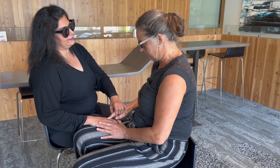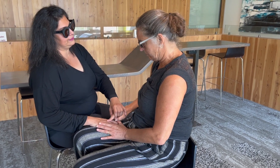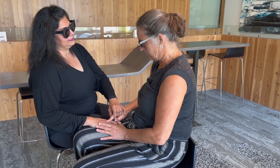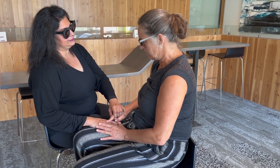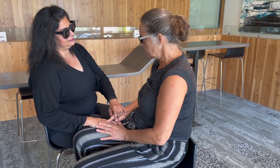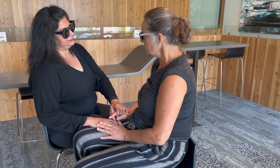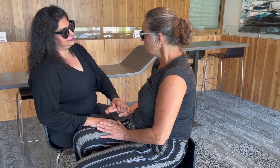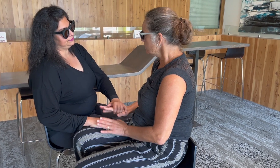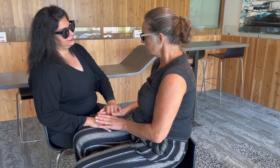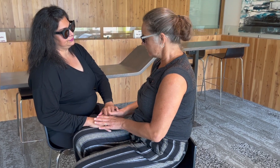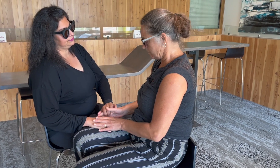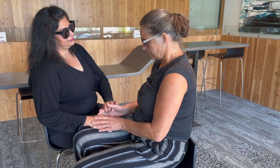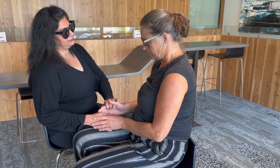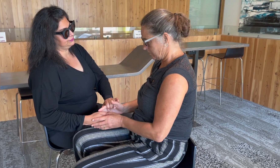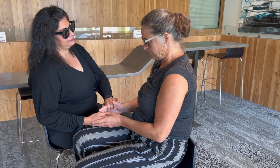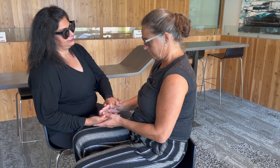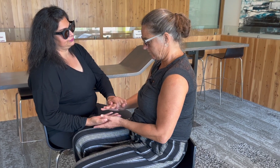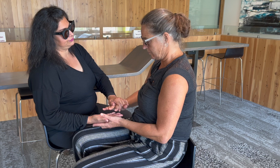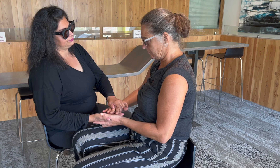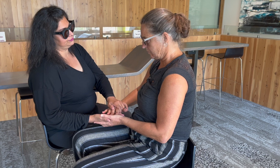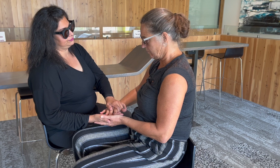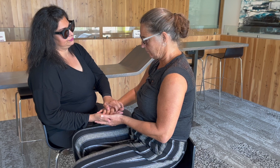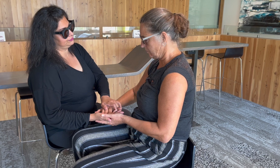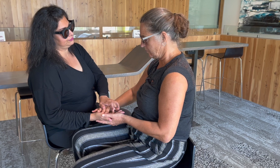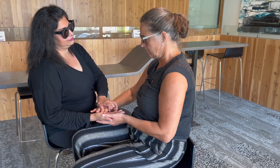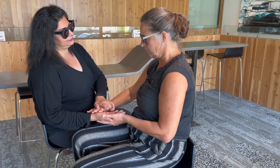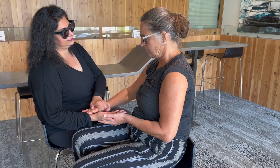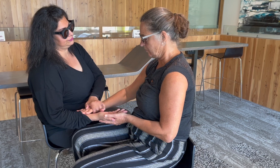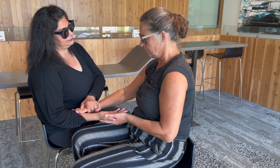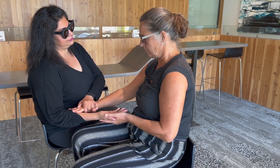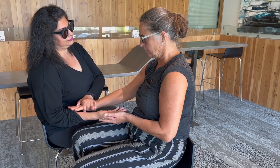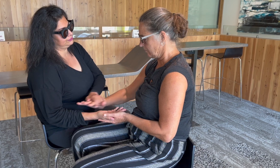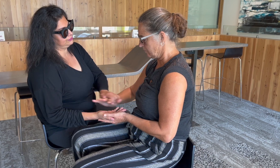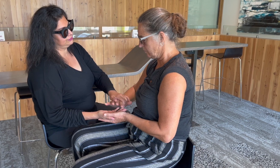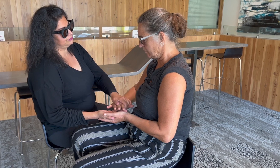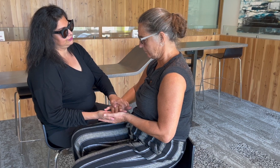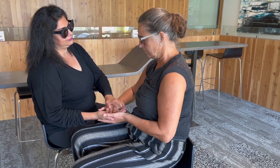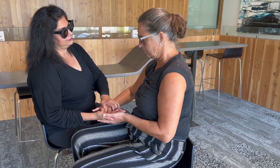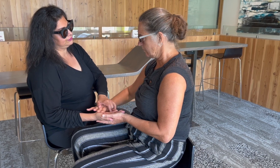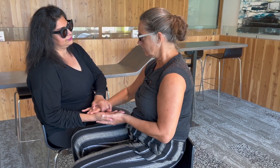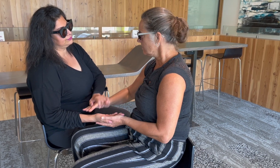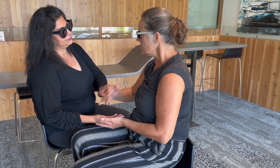For example, there are different configurations of refreshable Braille display devices.